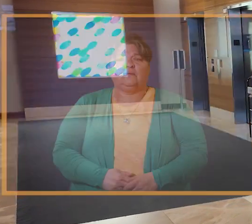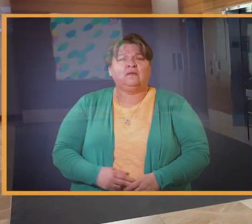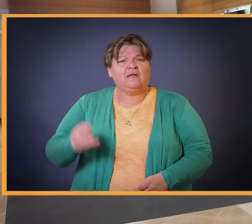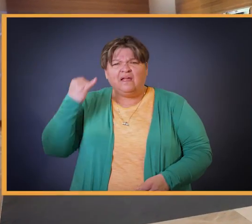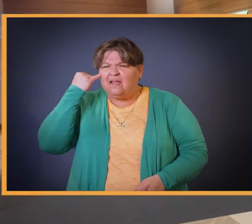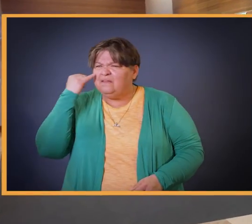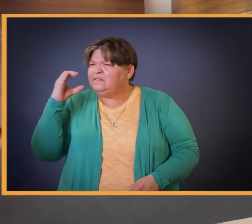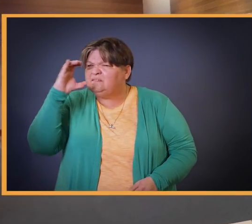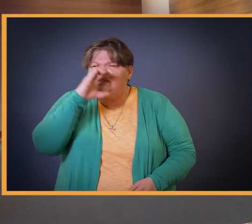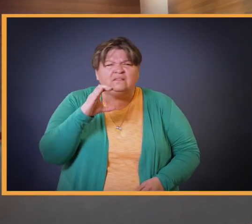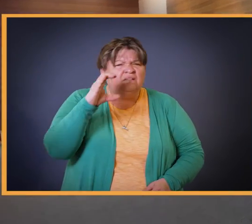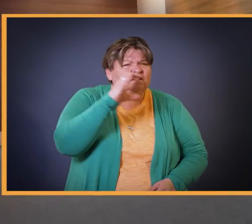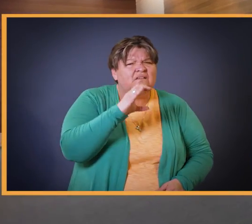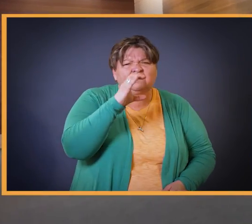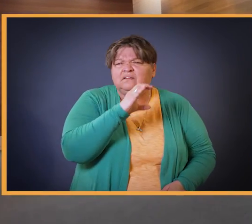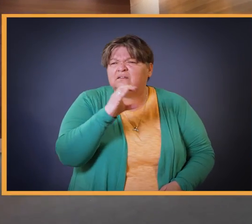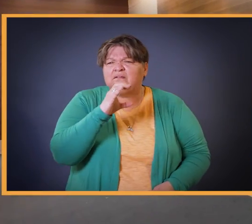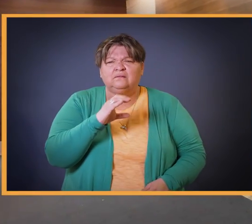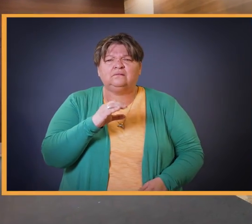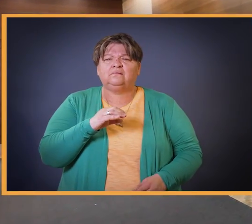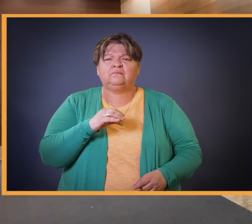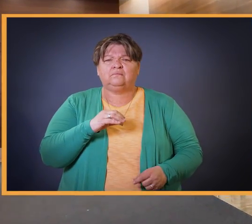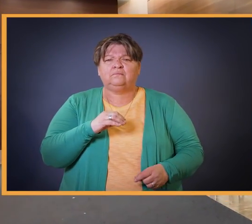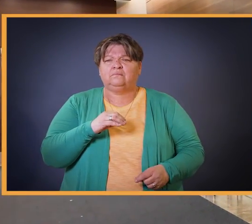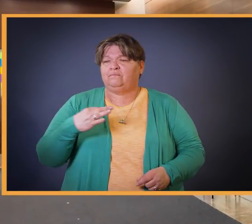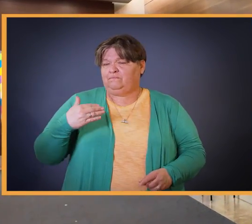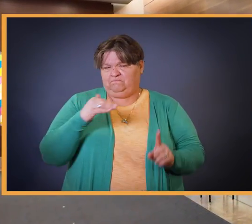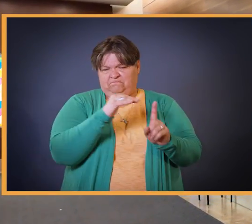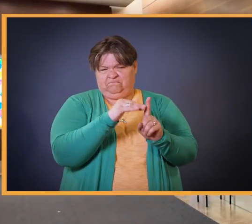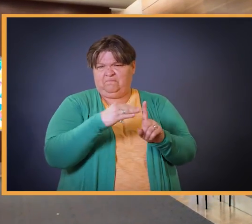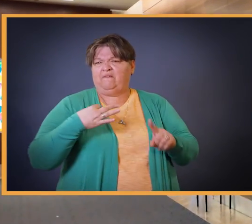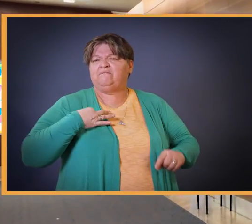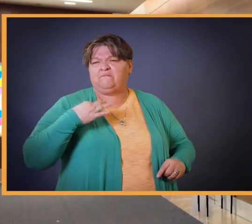if you need help finding your way, you can ask them for directions.